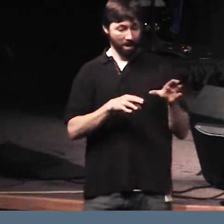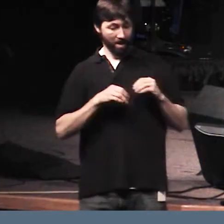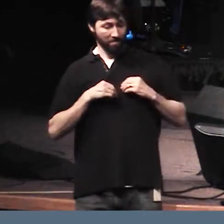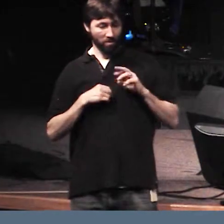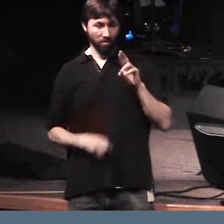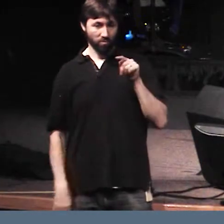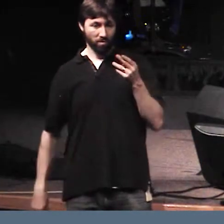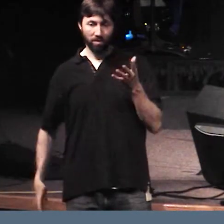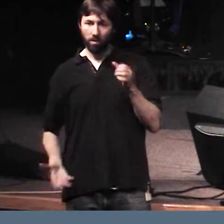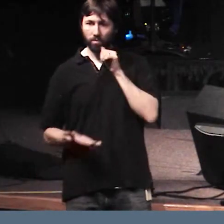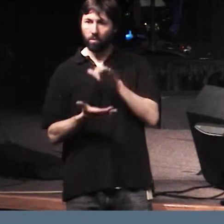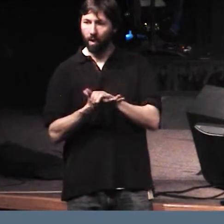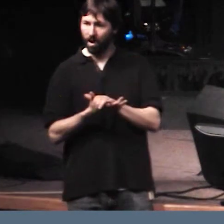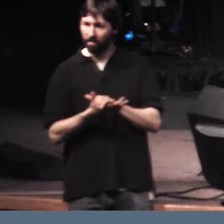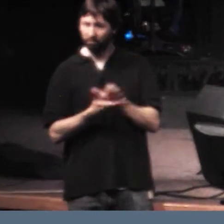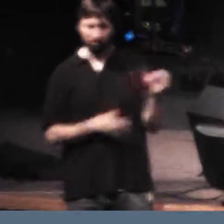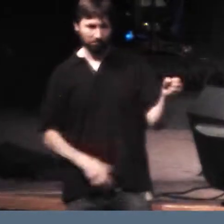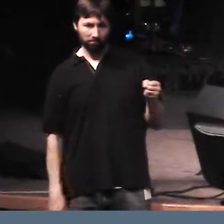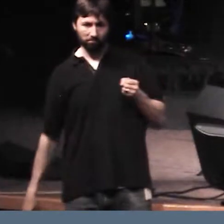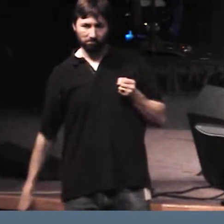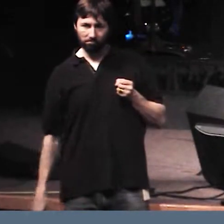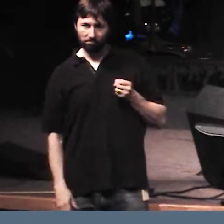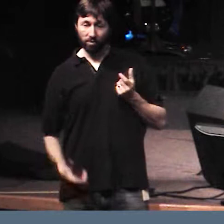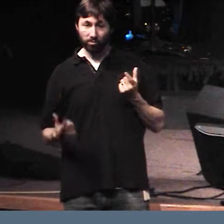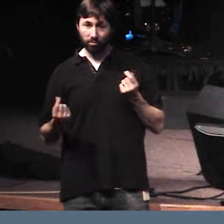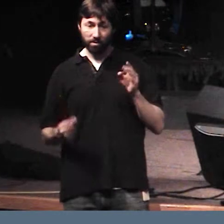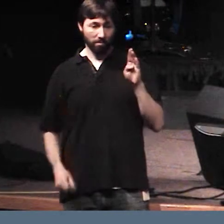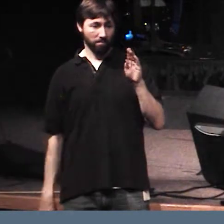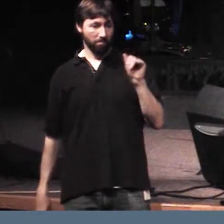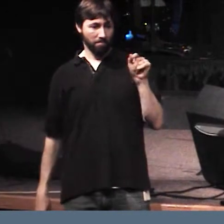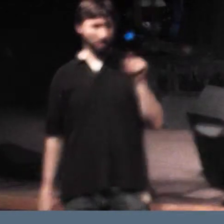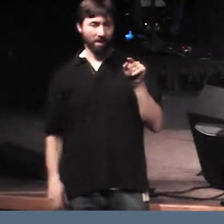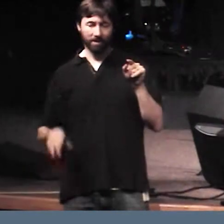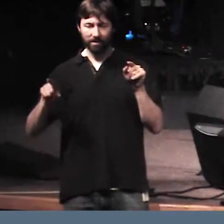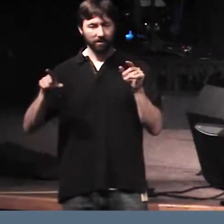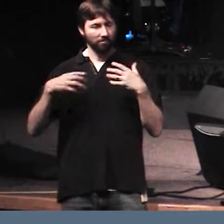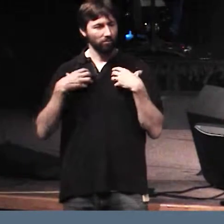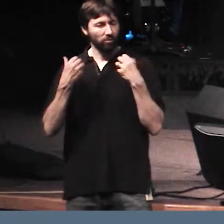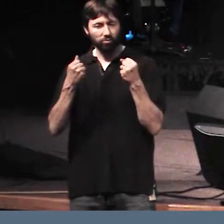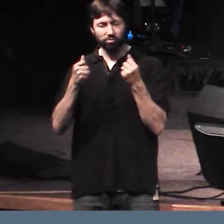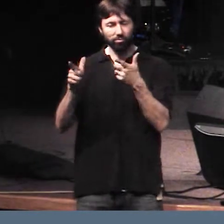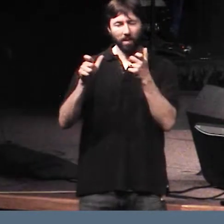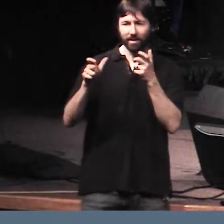as his wife and so here's what he does Boaz this man of swift strength he goes immediately and he comes